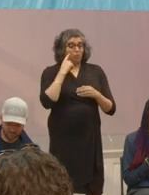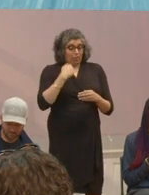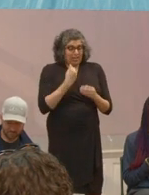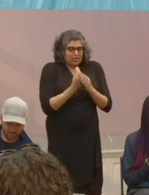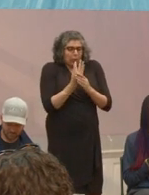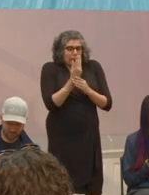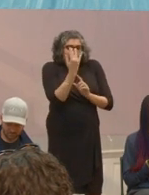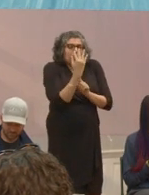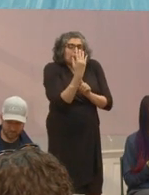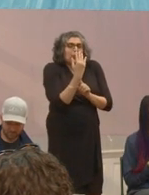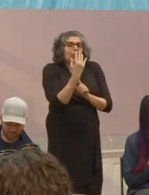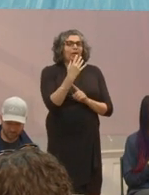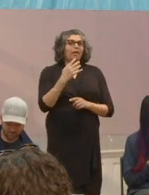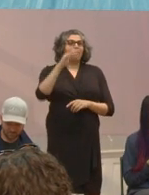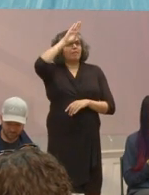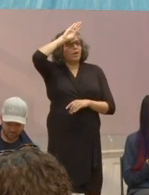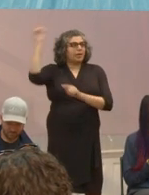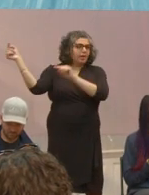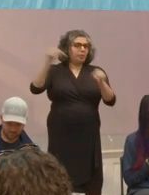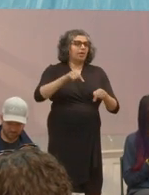President had to get permission because I wanted to post some